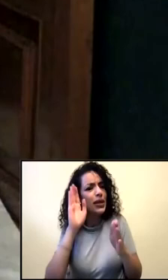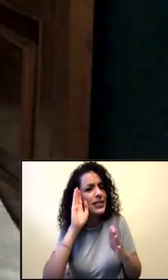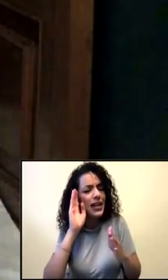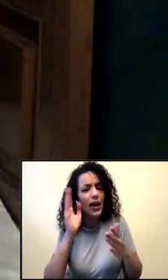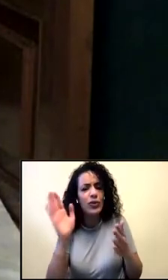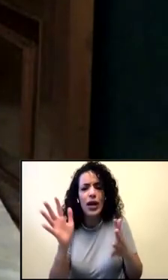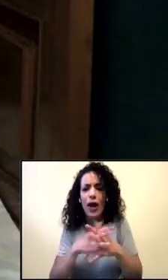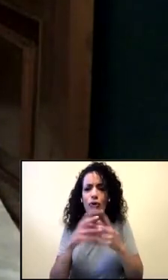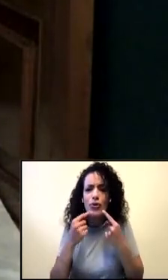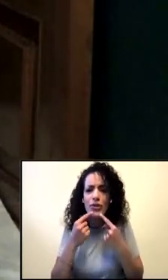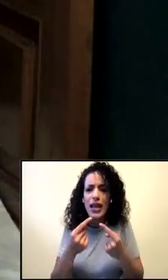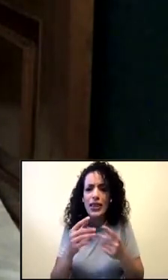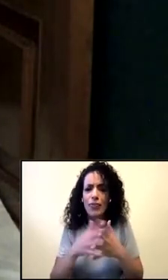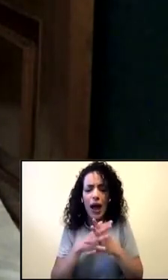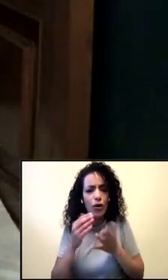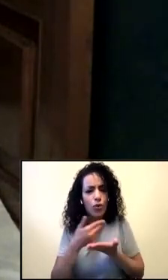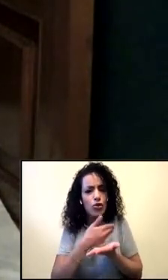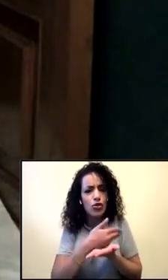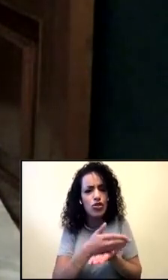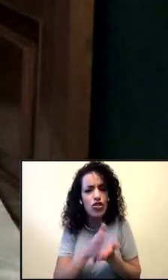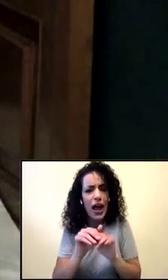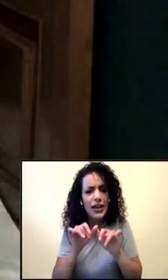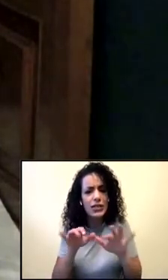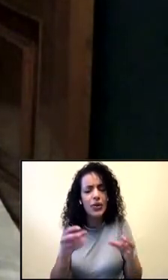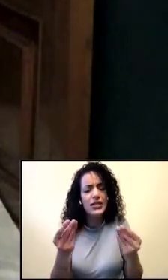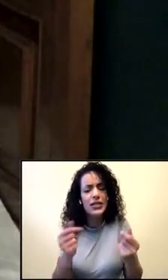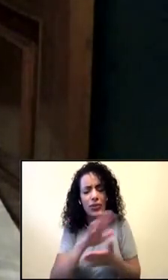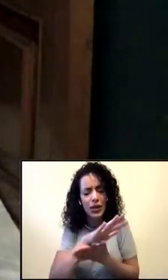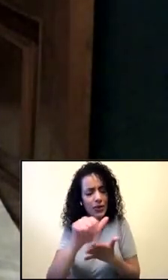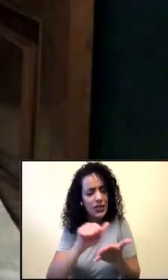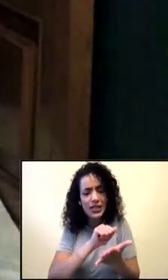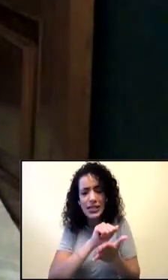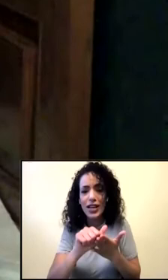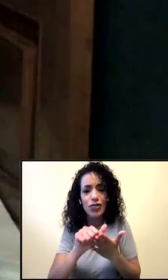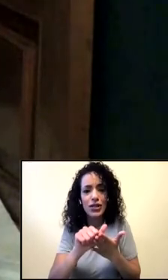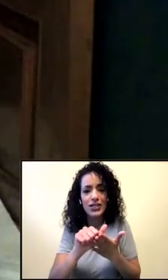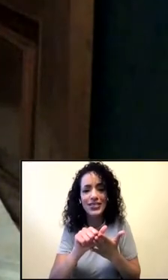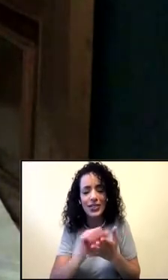there is something sacred about that passing of text there is like when when the speakers are when